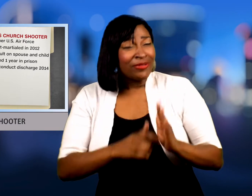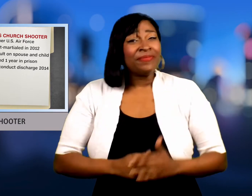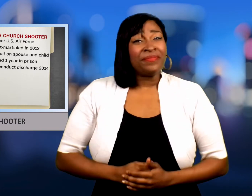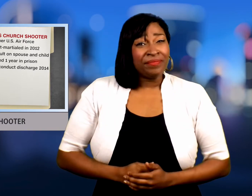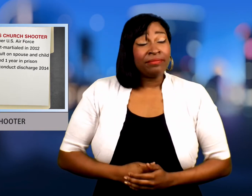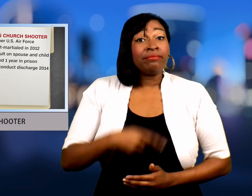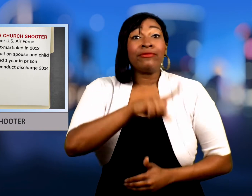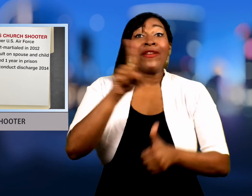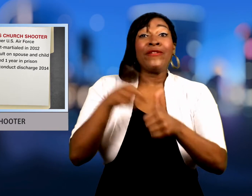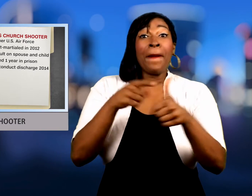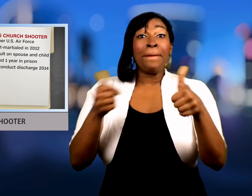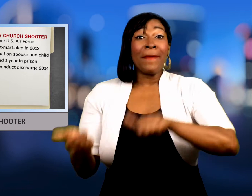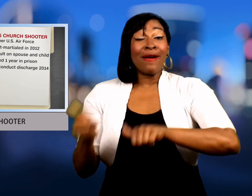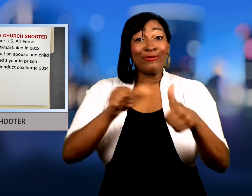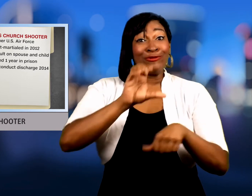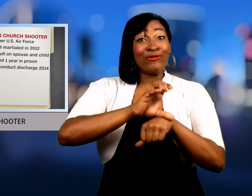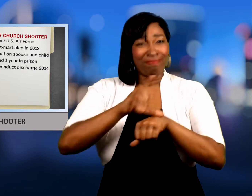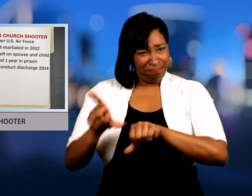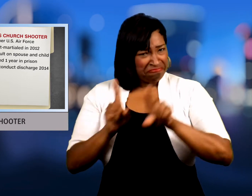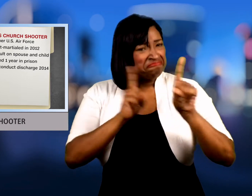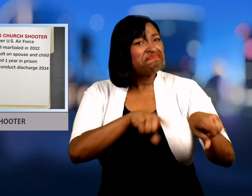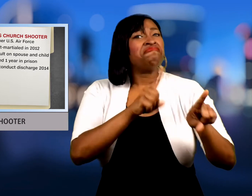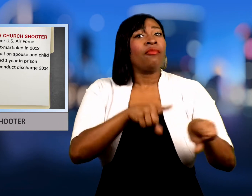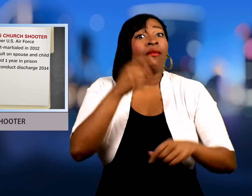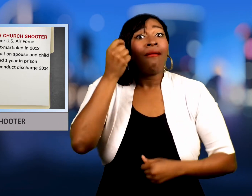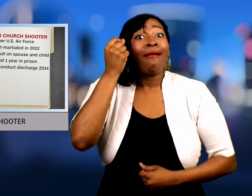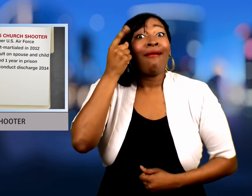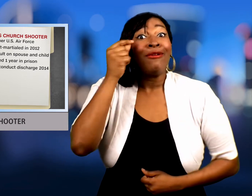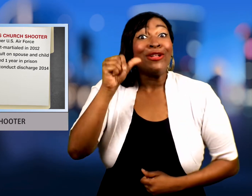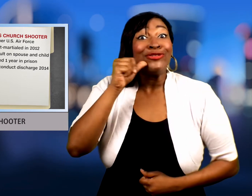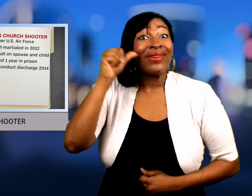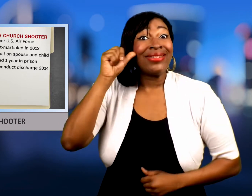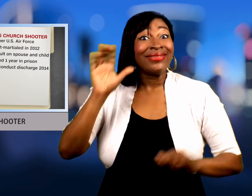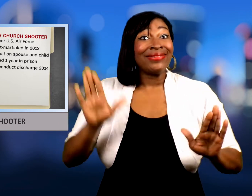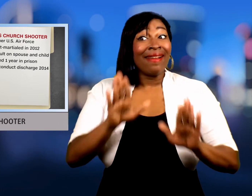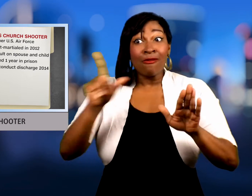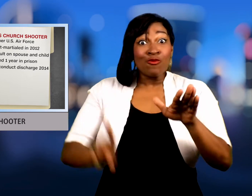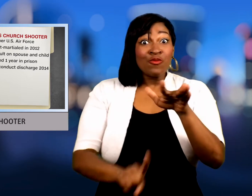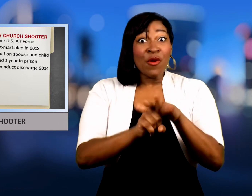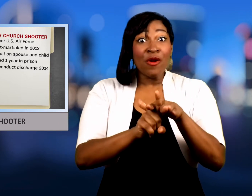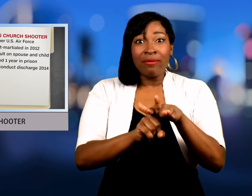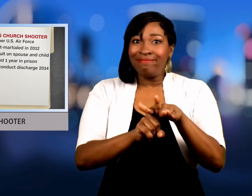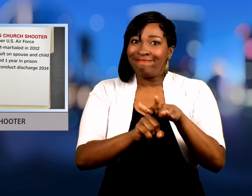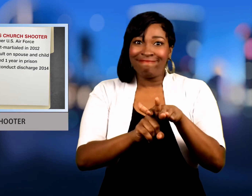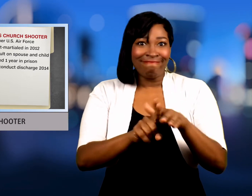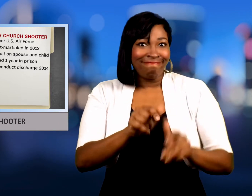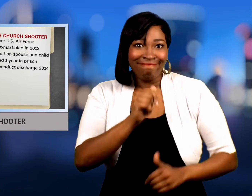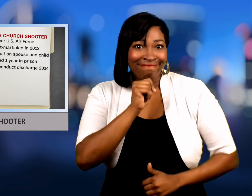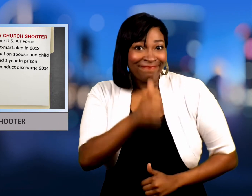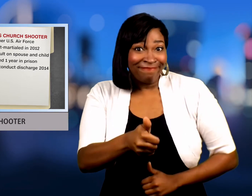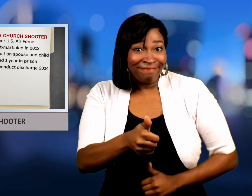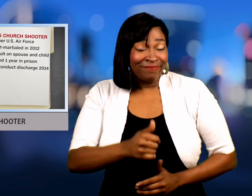She had attended First Baptist Church in the past but she wasn't there on Sunday.